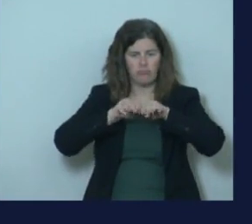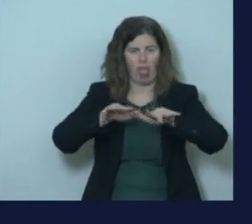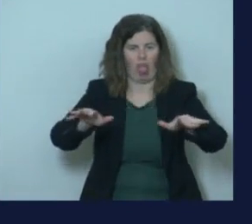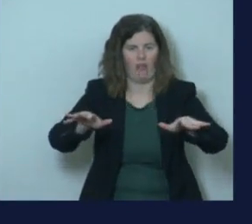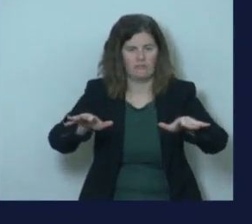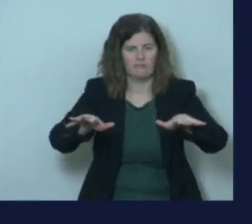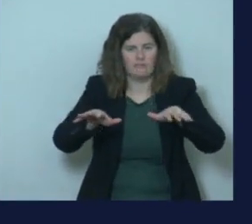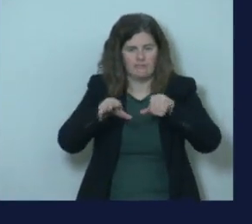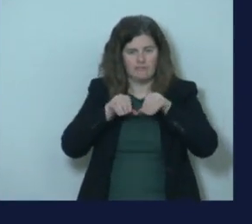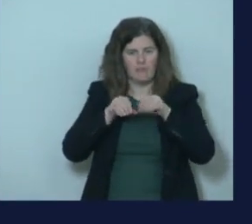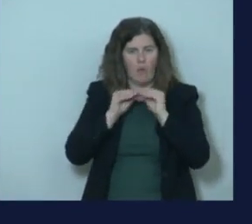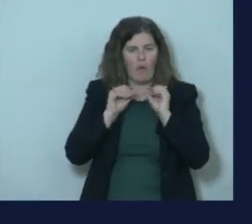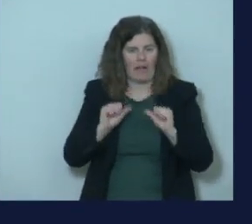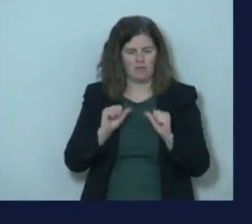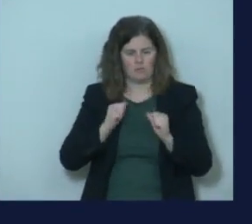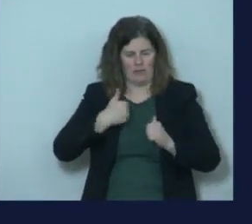SOCIAL DISTANCING IS CRITICAL.